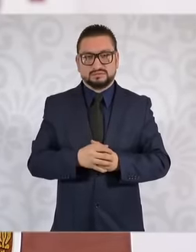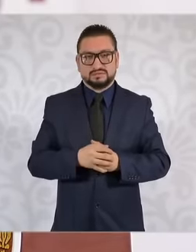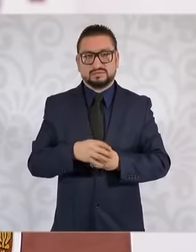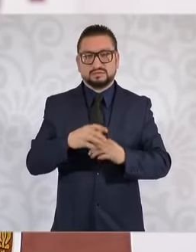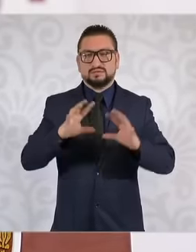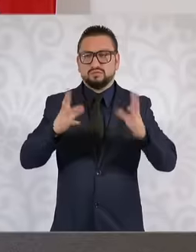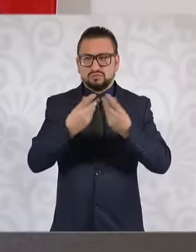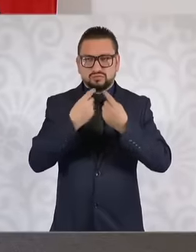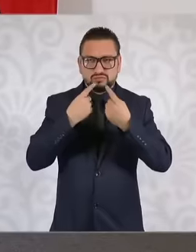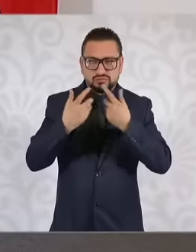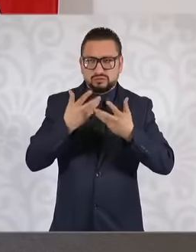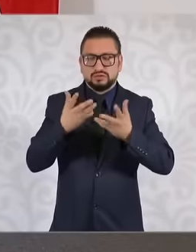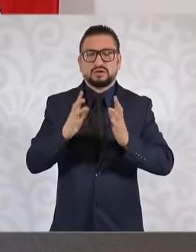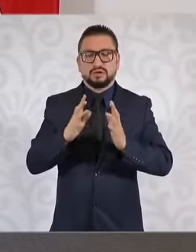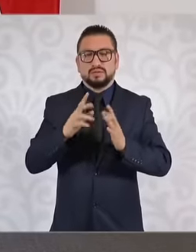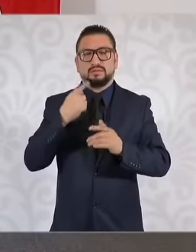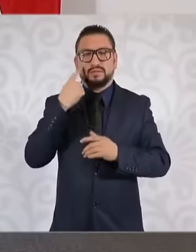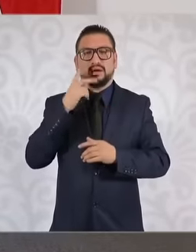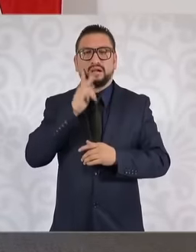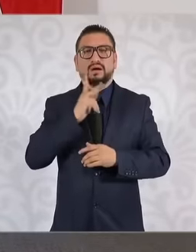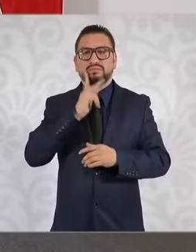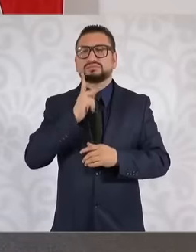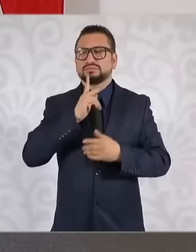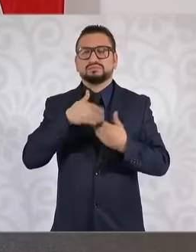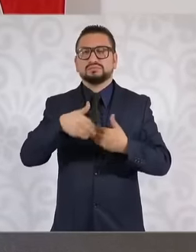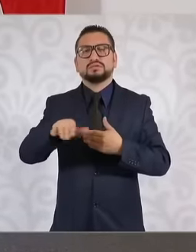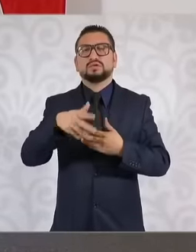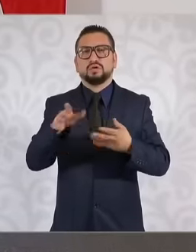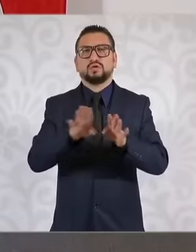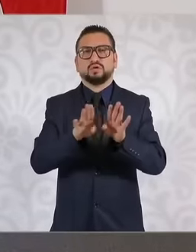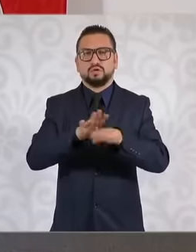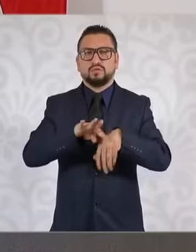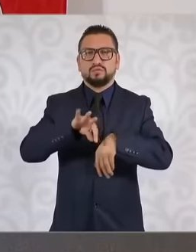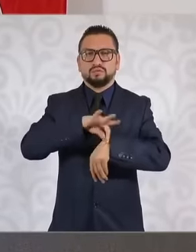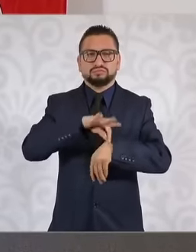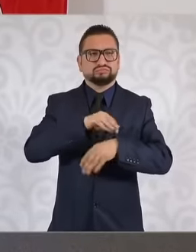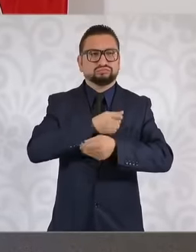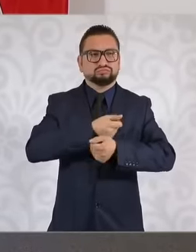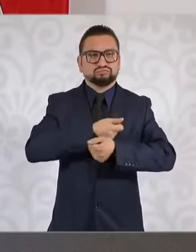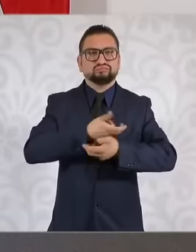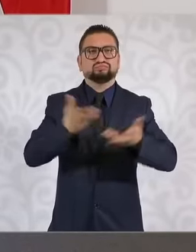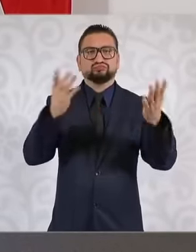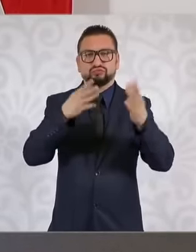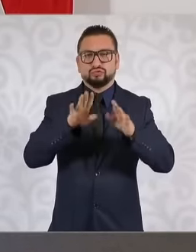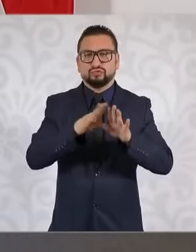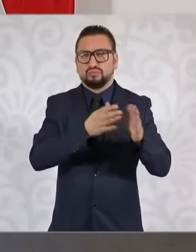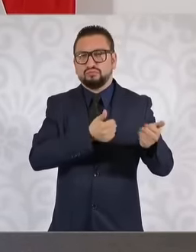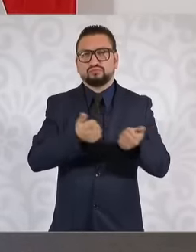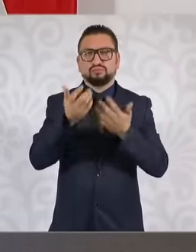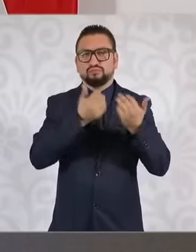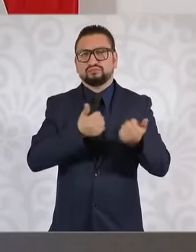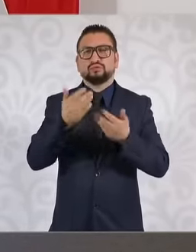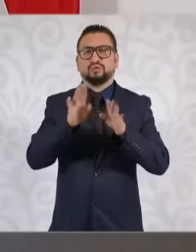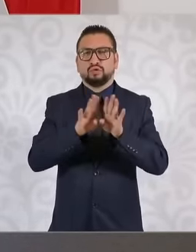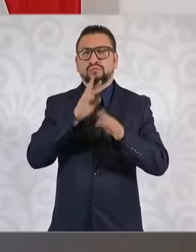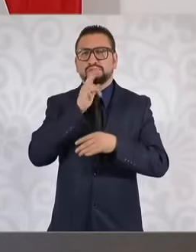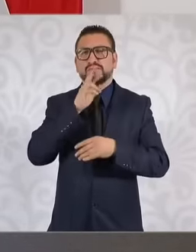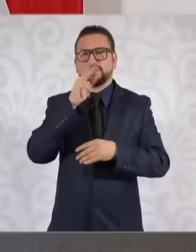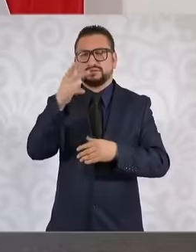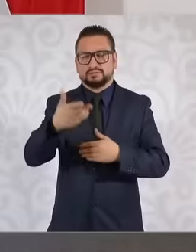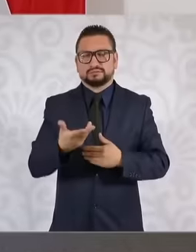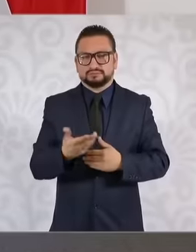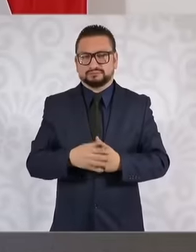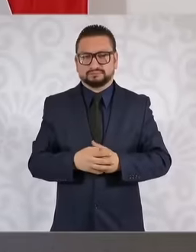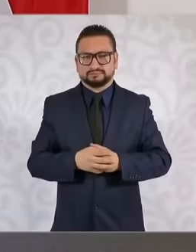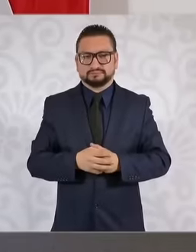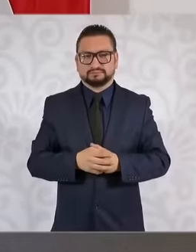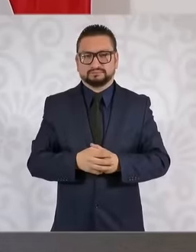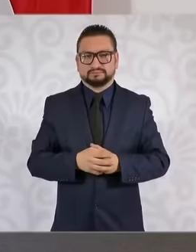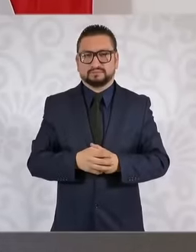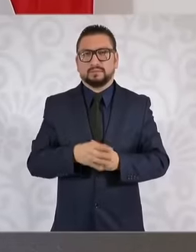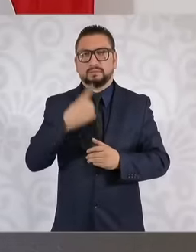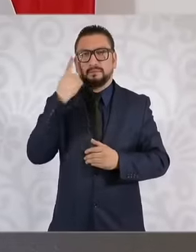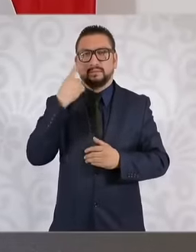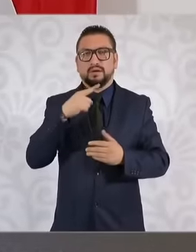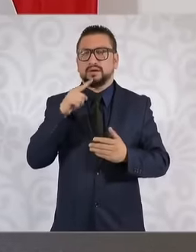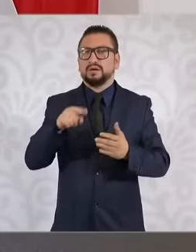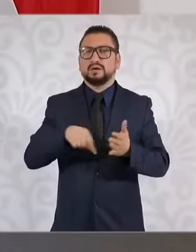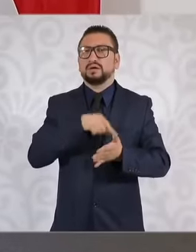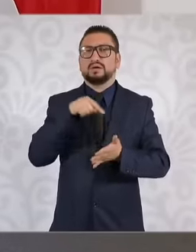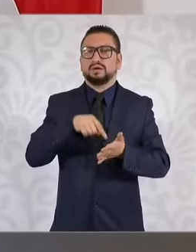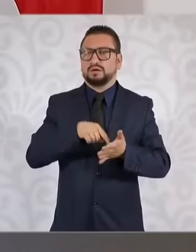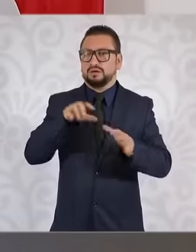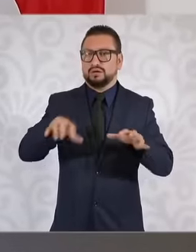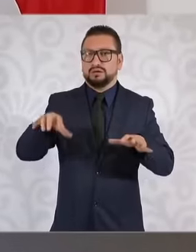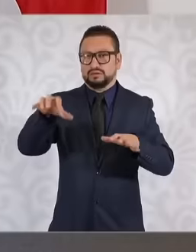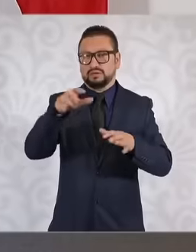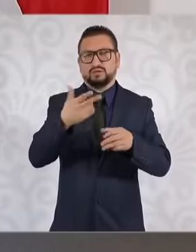see how we improve the supply of medicines to the health centers and hospitals and